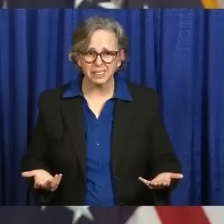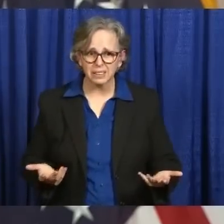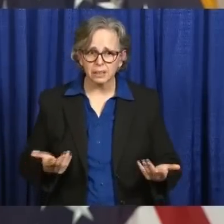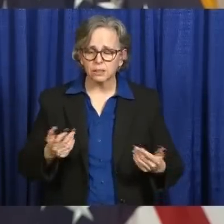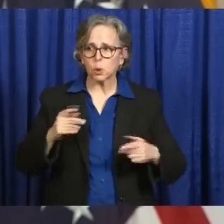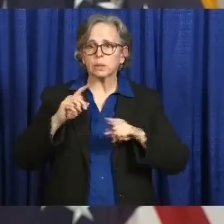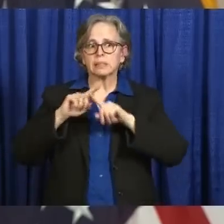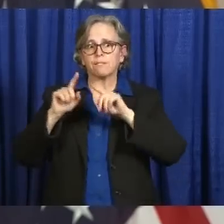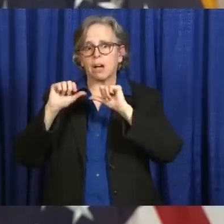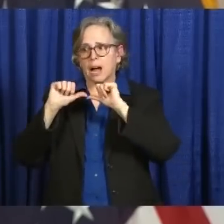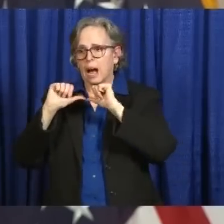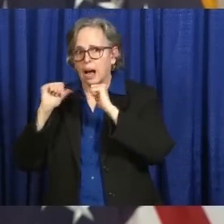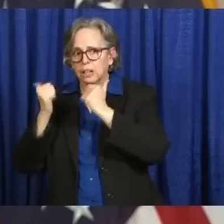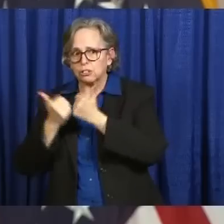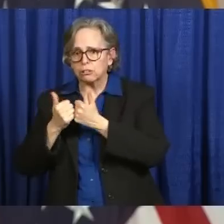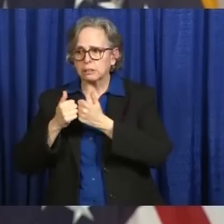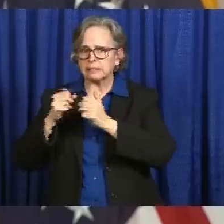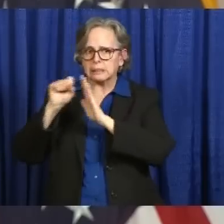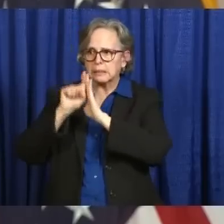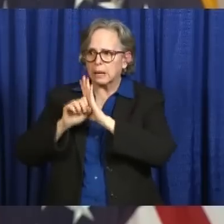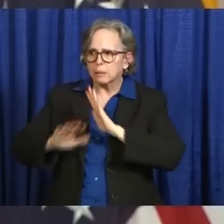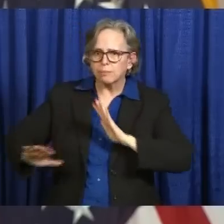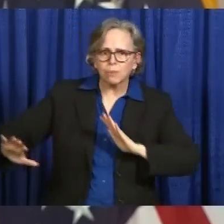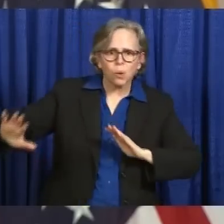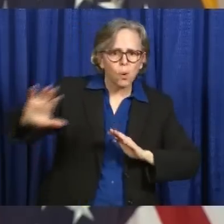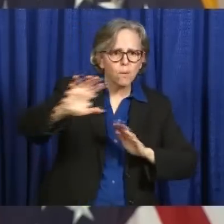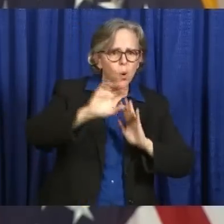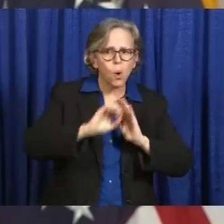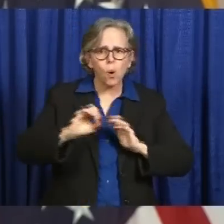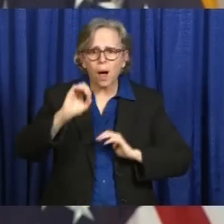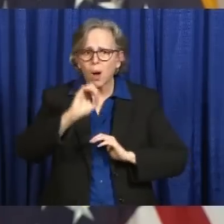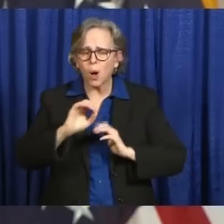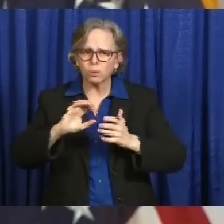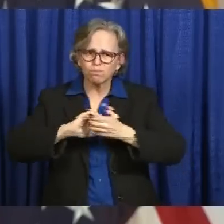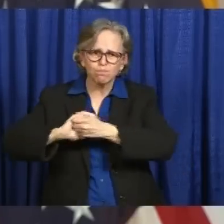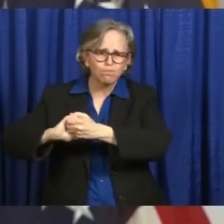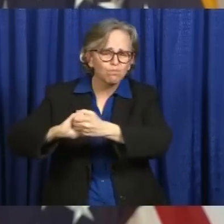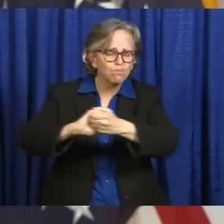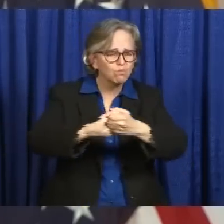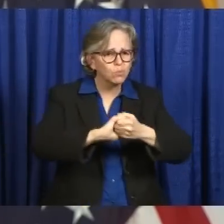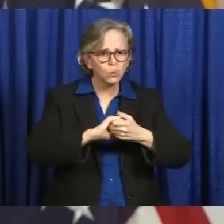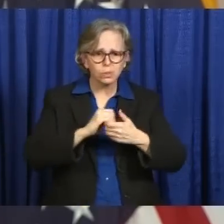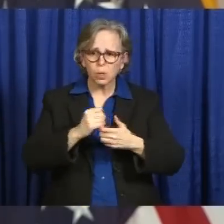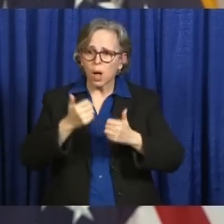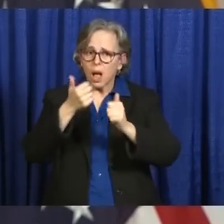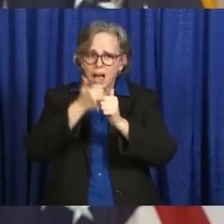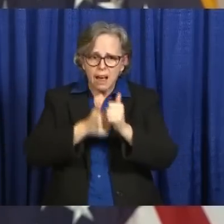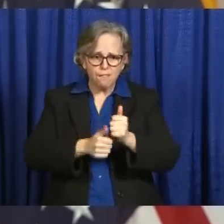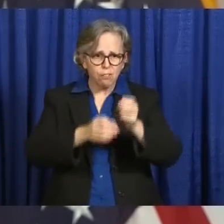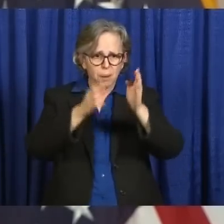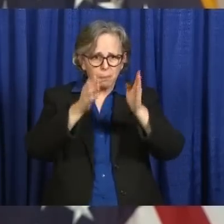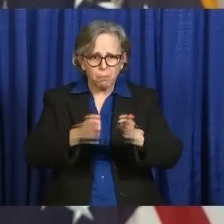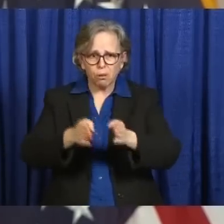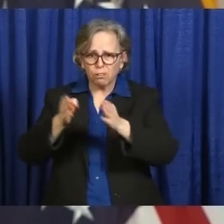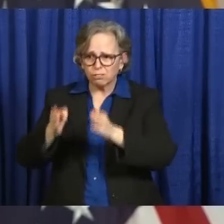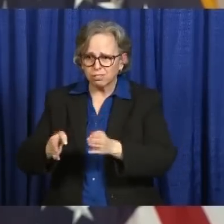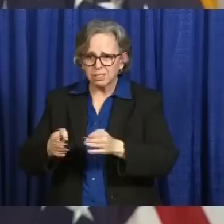PLACE TO LIVE. SO THE MIKE DeWINE ADMINISTRATION ALONG WITH LOCAL PARTNERS AND STATEWIDE COMMUNITY COALITIONS ARE